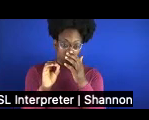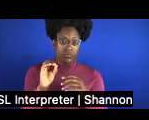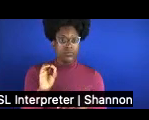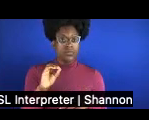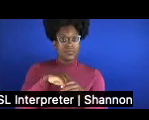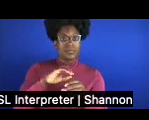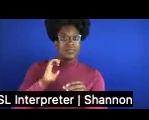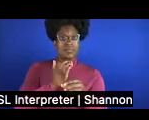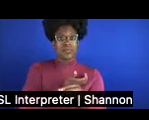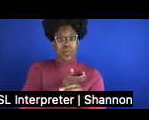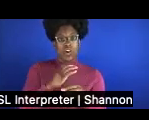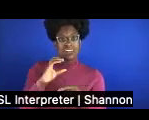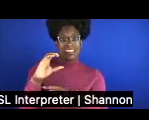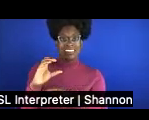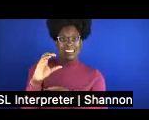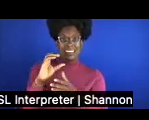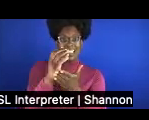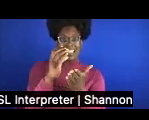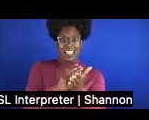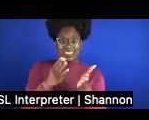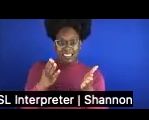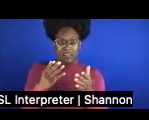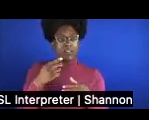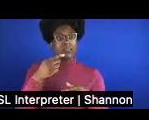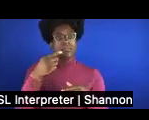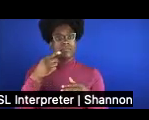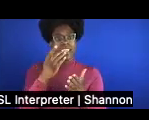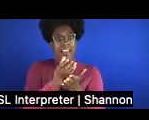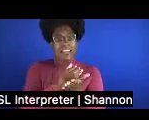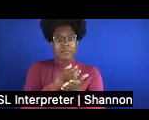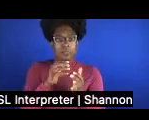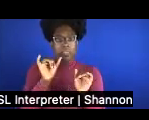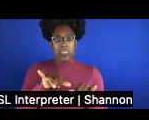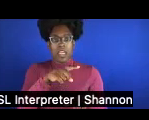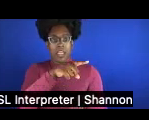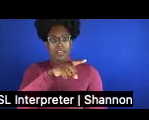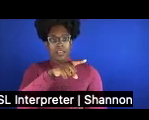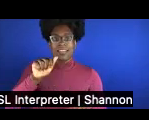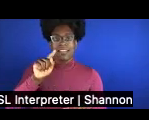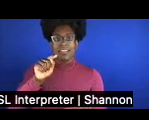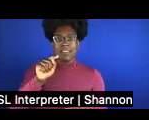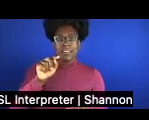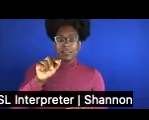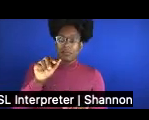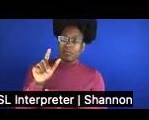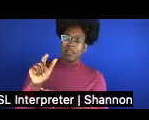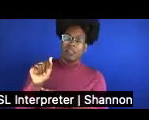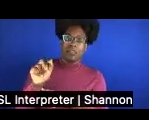some students, depending on their facility, they might have access to Lantern or Blackboard.